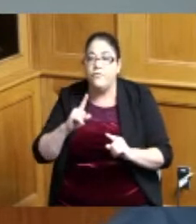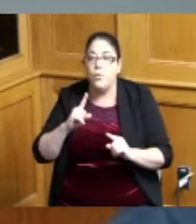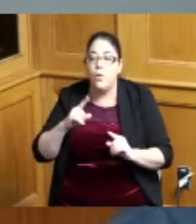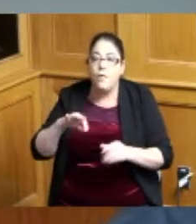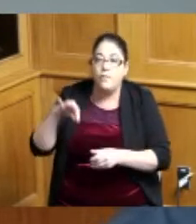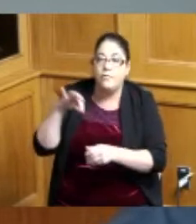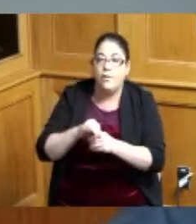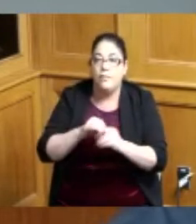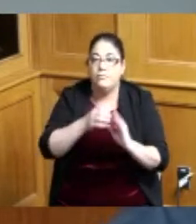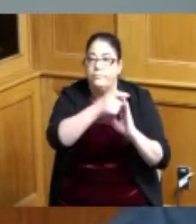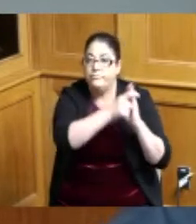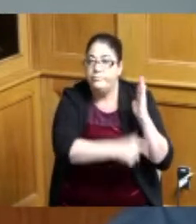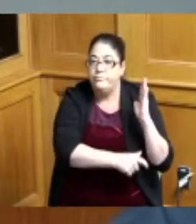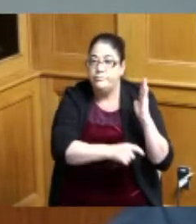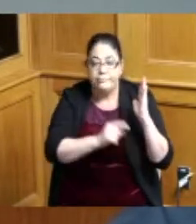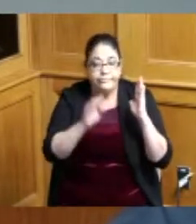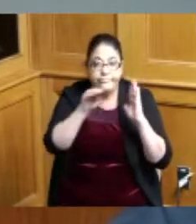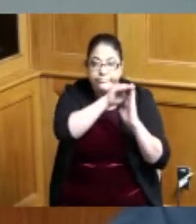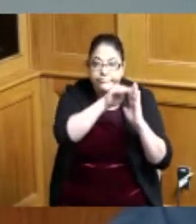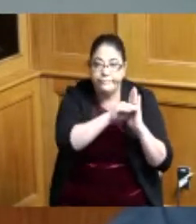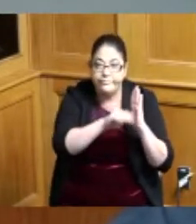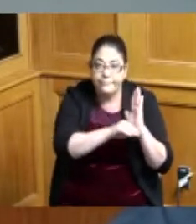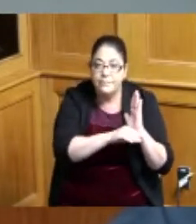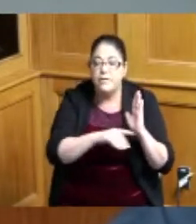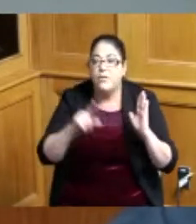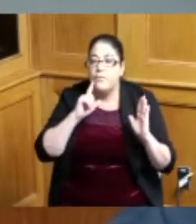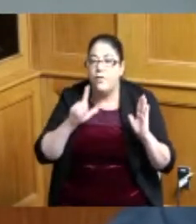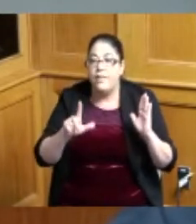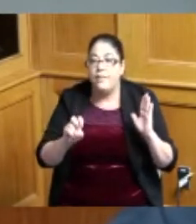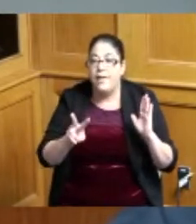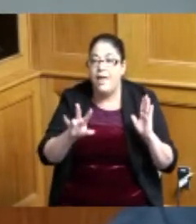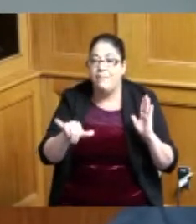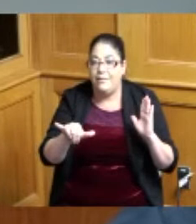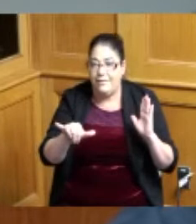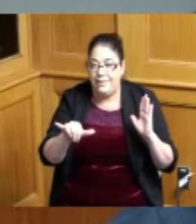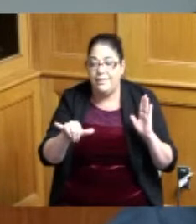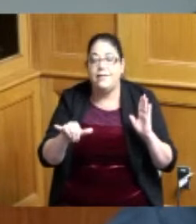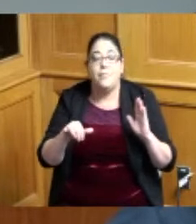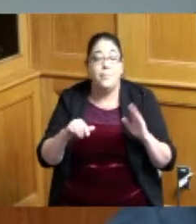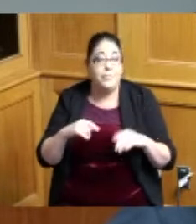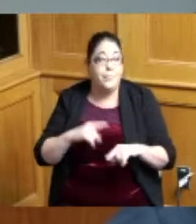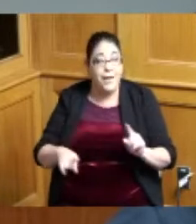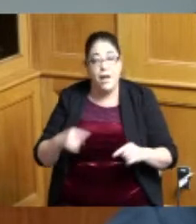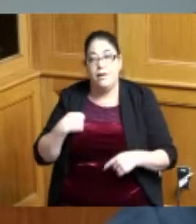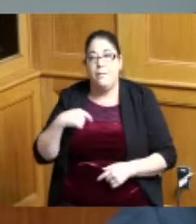these lev these specific levies but it is a necessary step to have the auditor certify